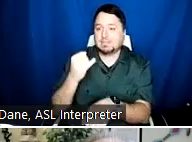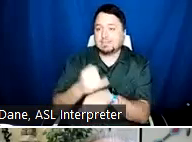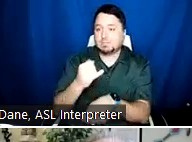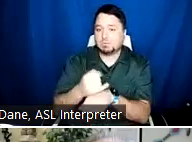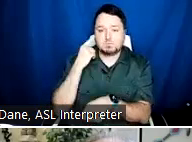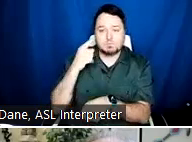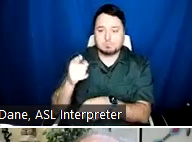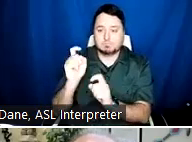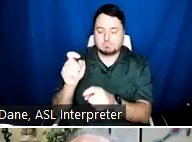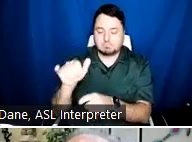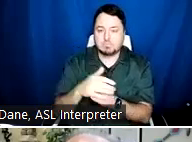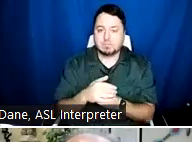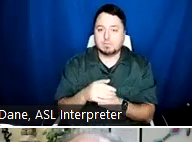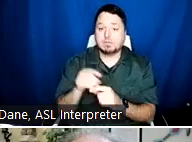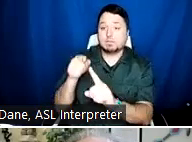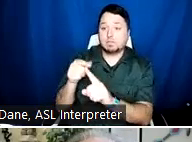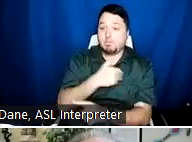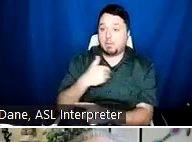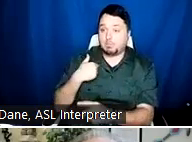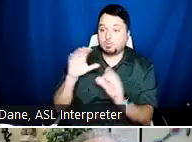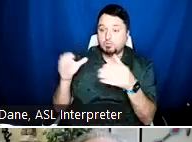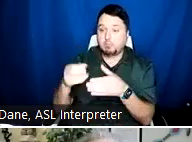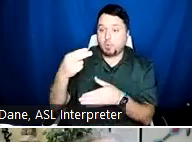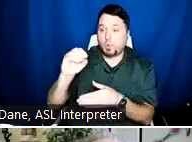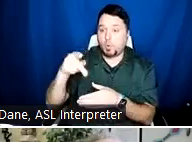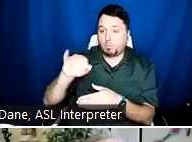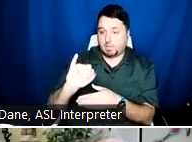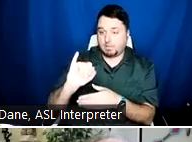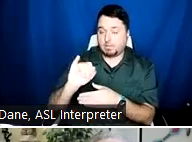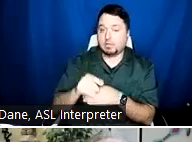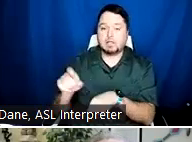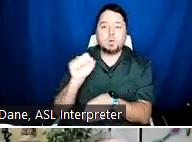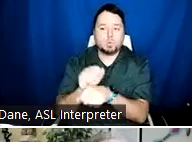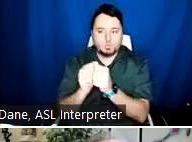Lee is a member of the Hopi Tribe. He started working with the American Indian Vocational